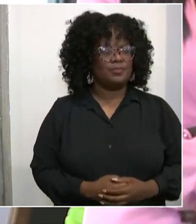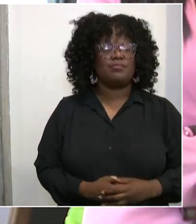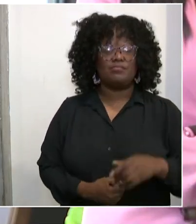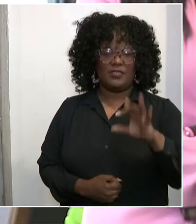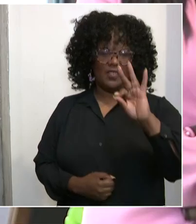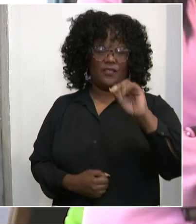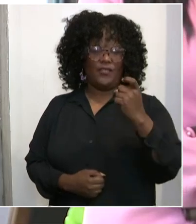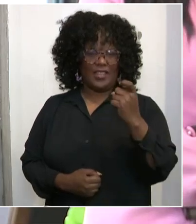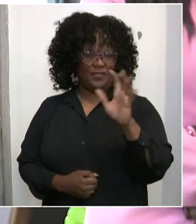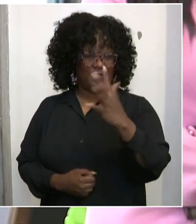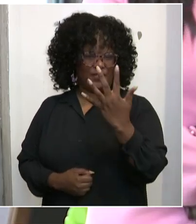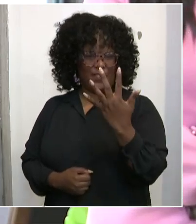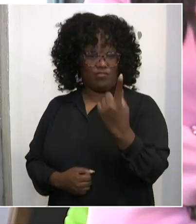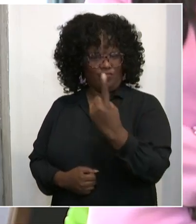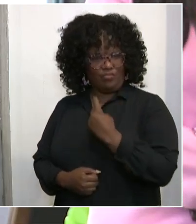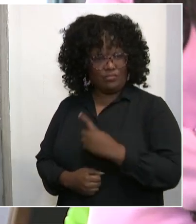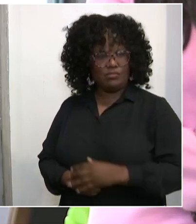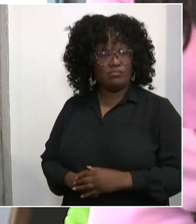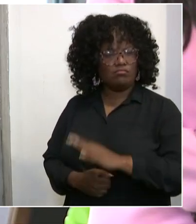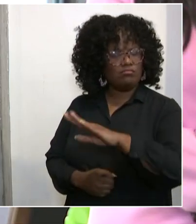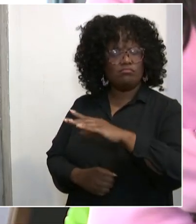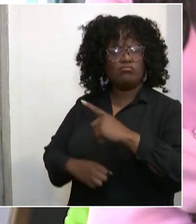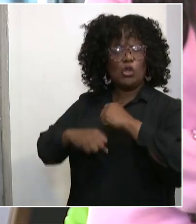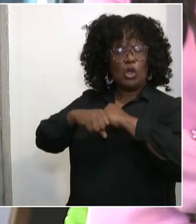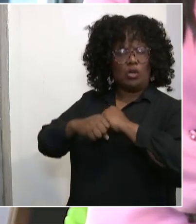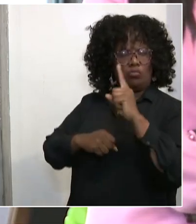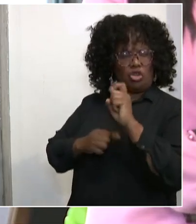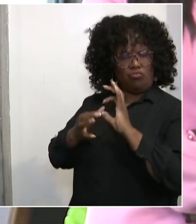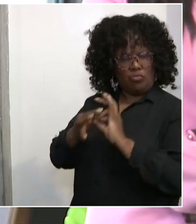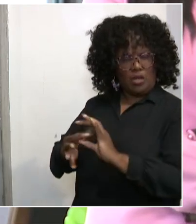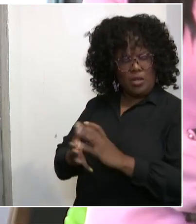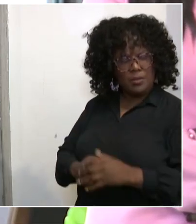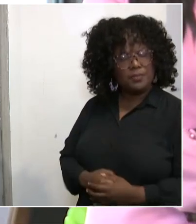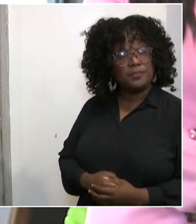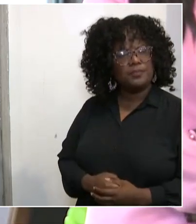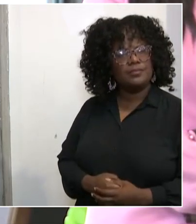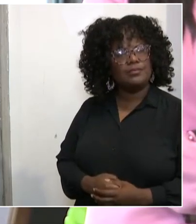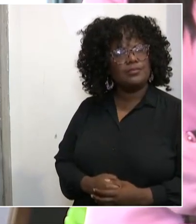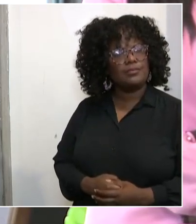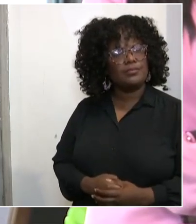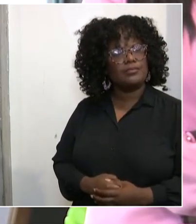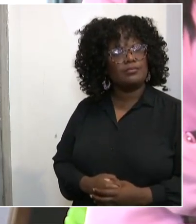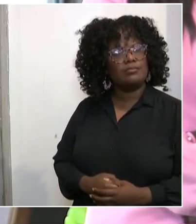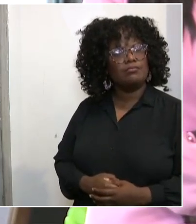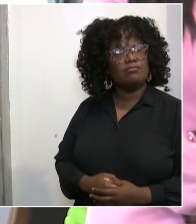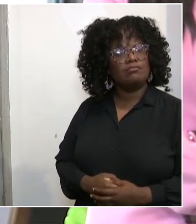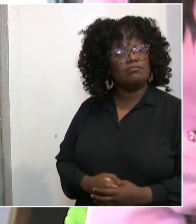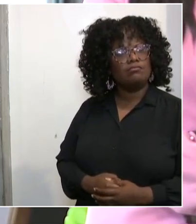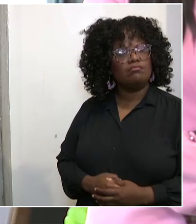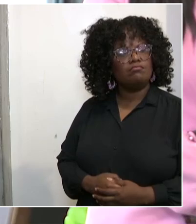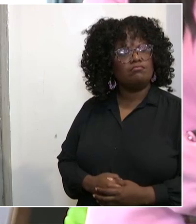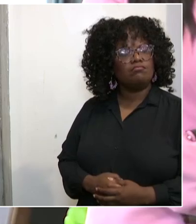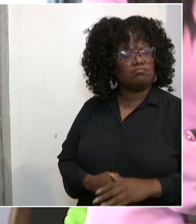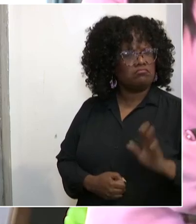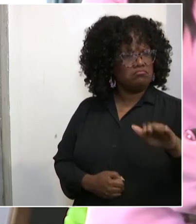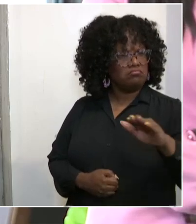kind of a security question. Good policing often is a balance in large events. Washington DC is very experienced with large events.